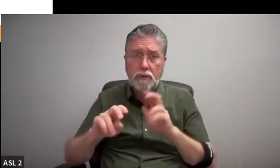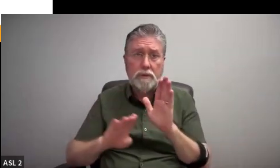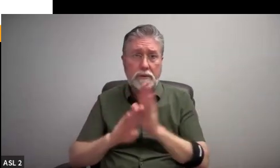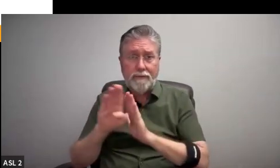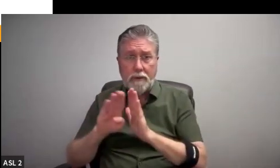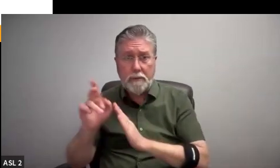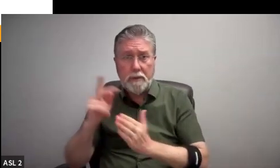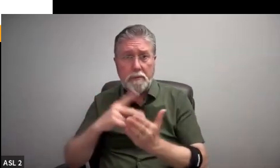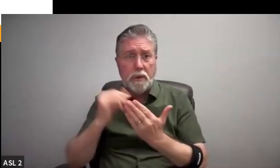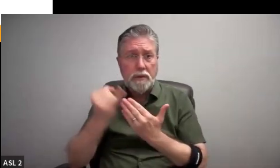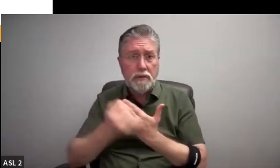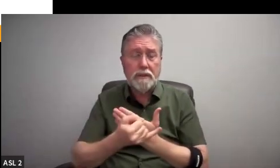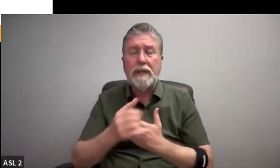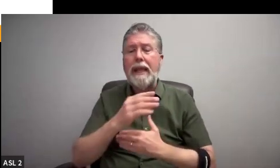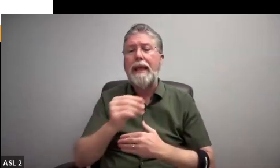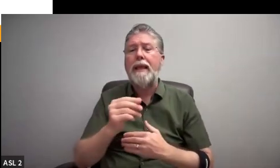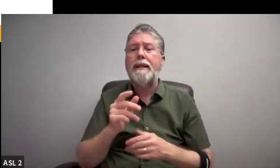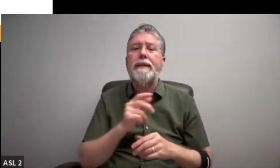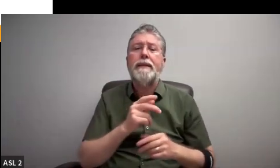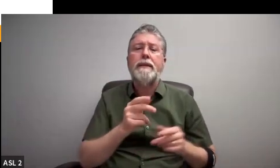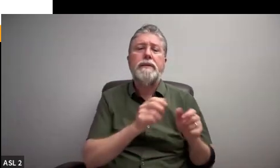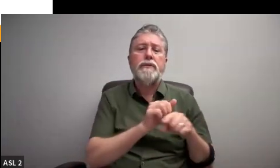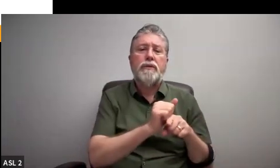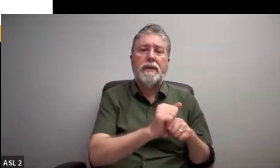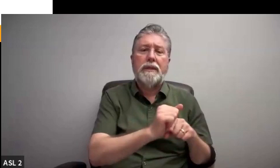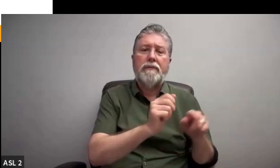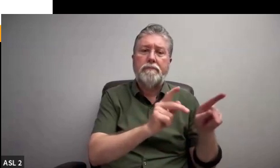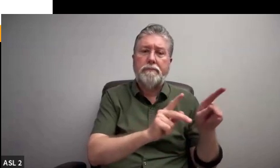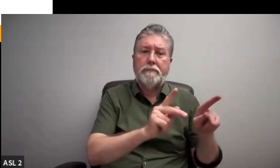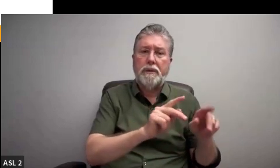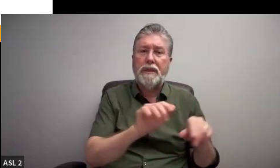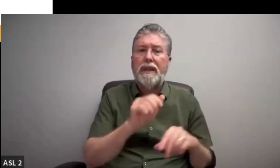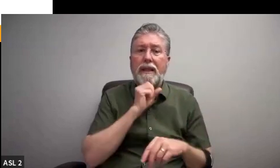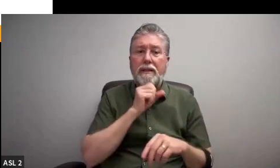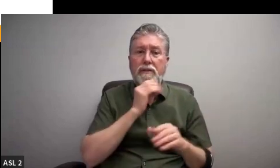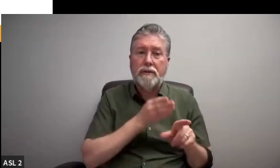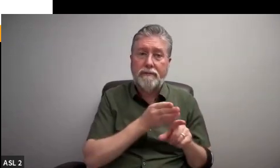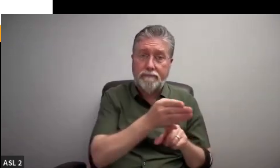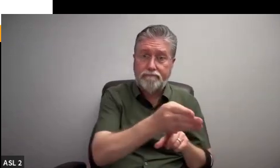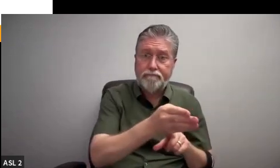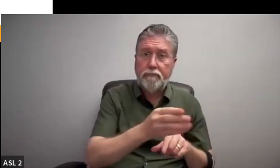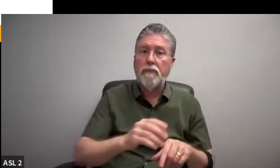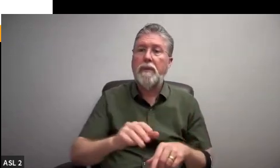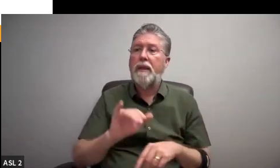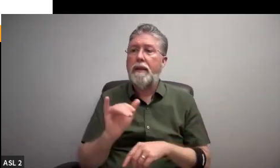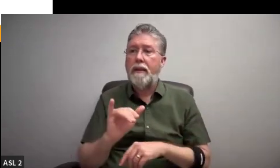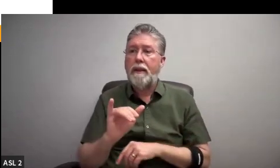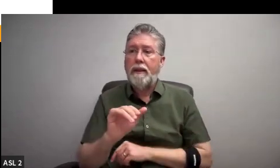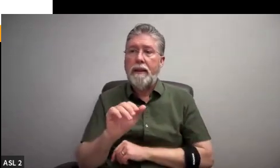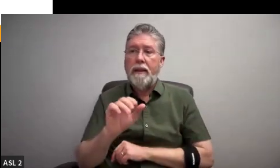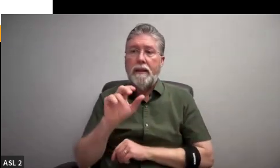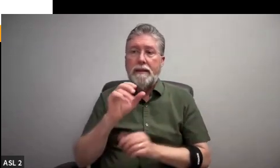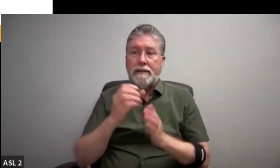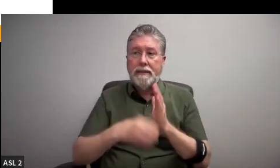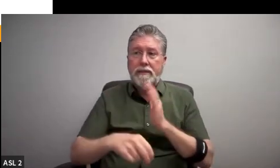training in the aging field. Additionally, section 307 of the OAA, as amended in 2020,